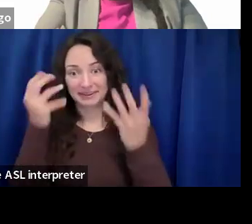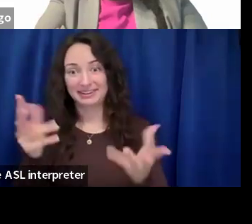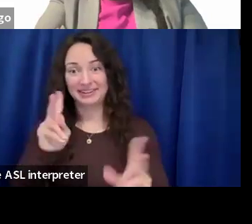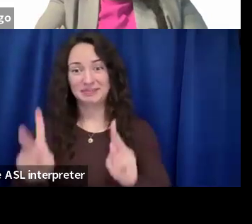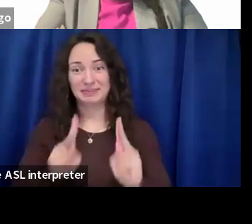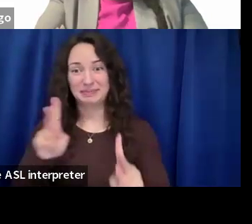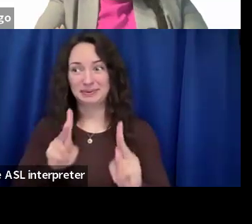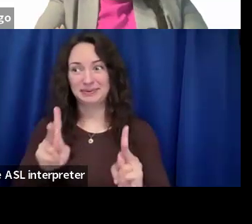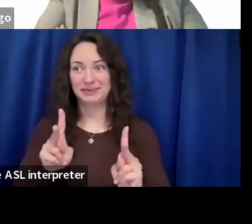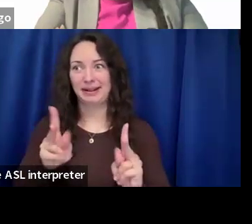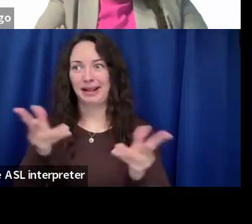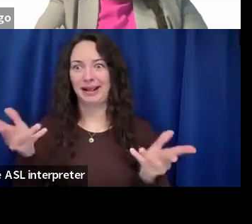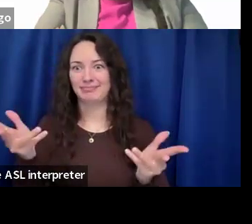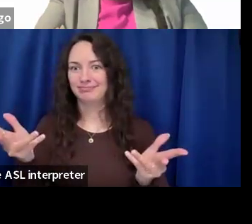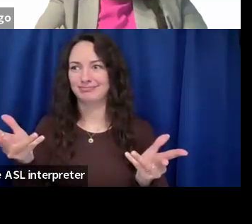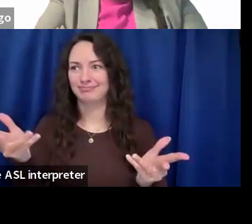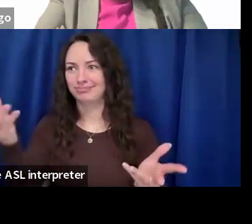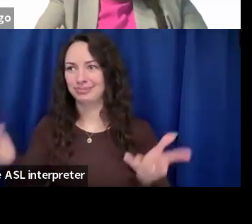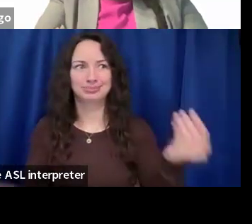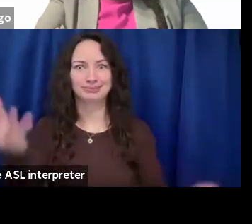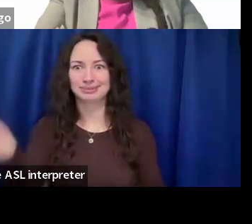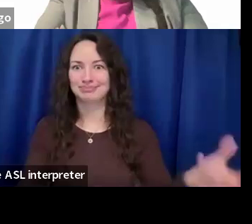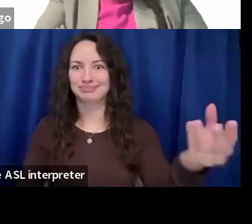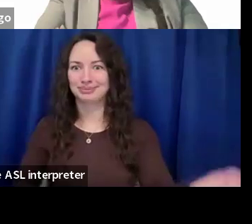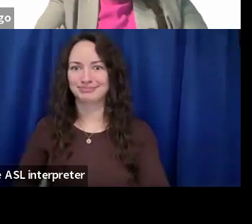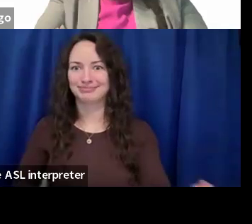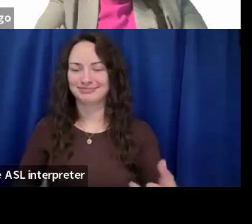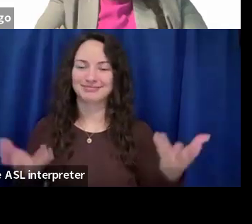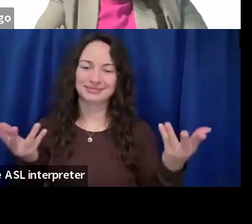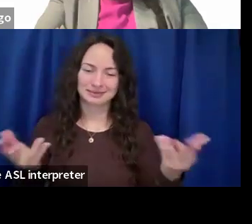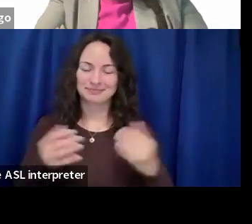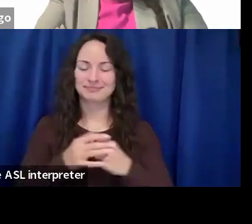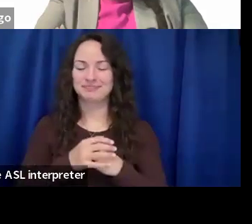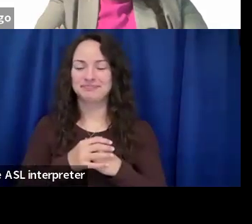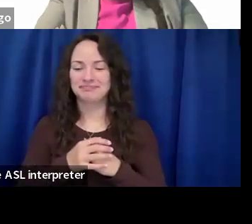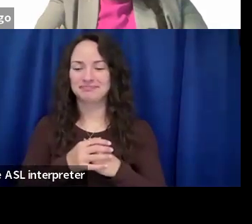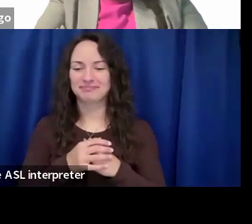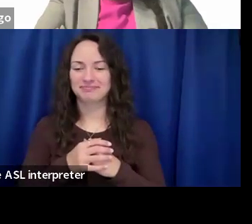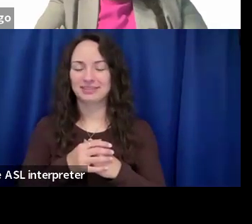suddenly they were all gone. So it took a whole lot of legwork at the beginning